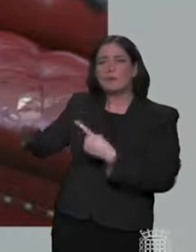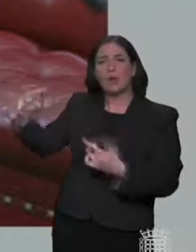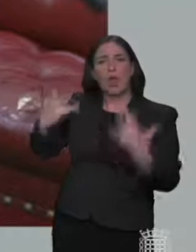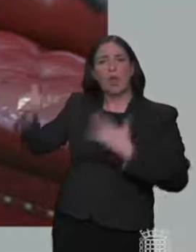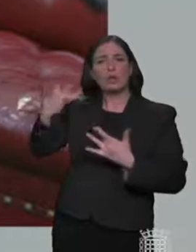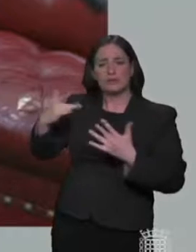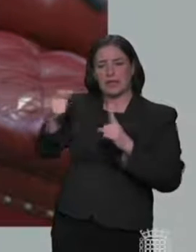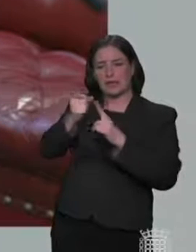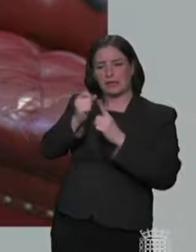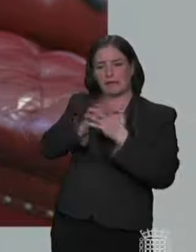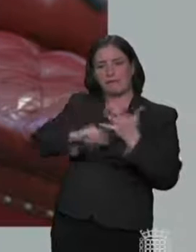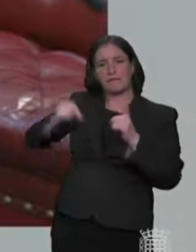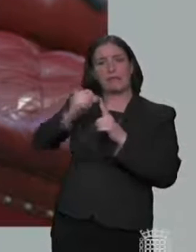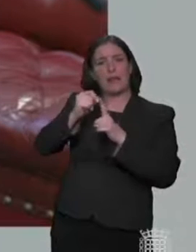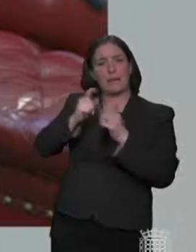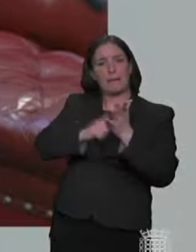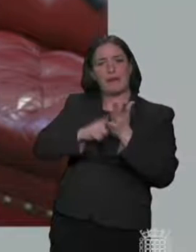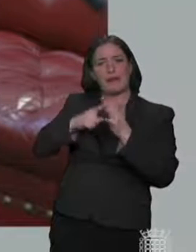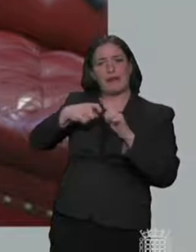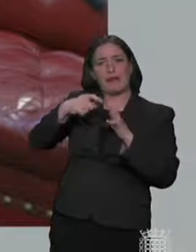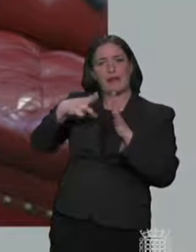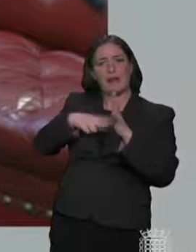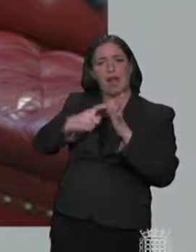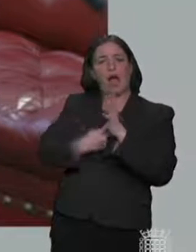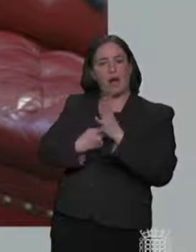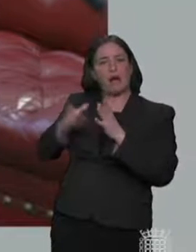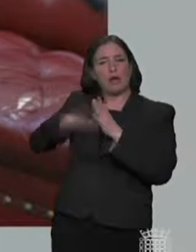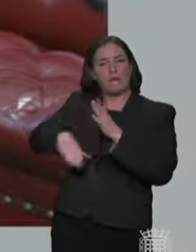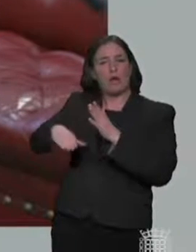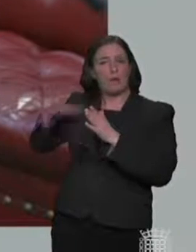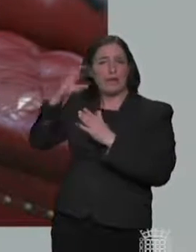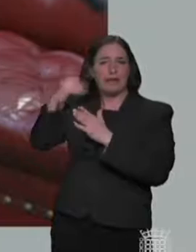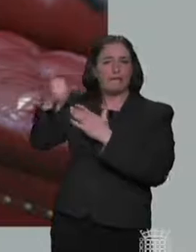wrote to me and said he couldn't imagine a more significant piece of legislation for deaf people